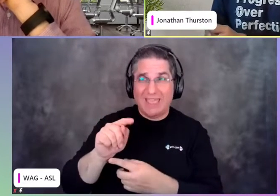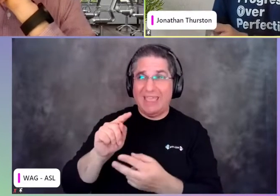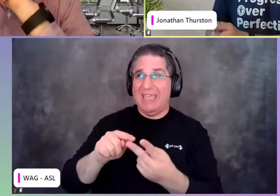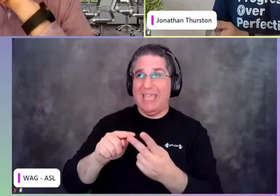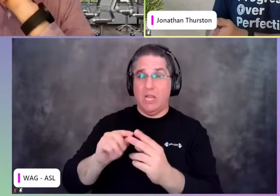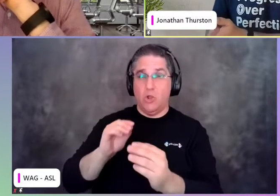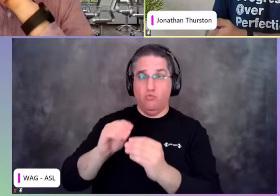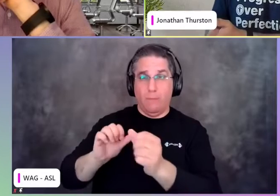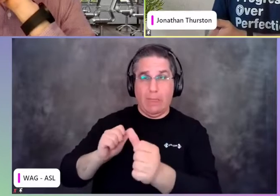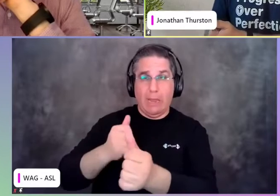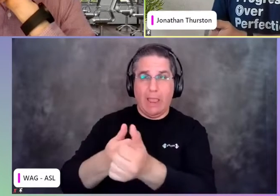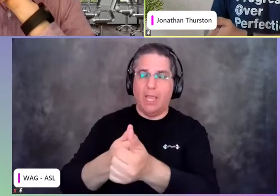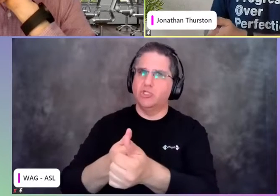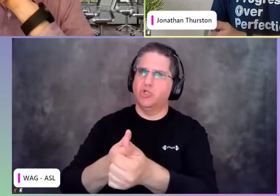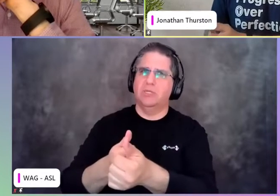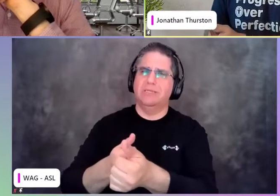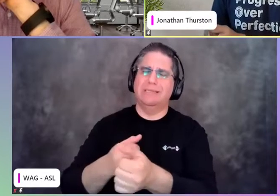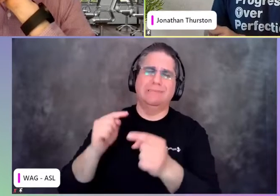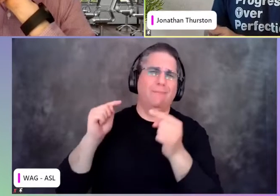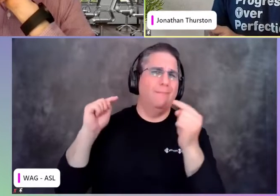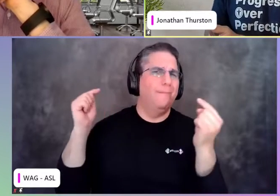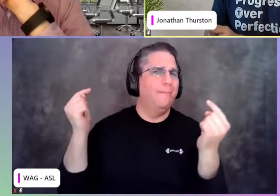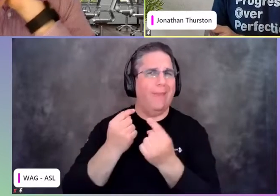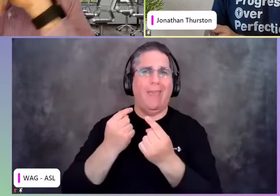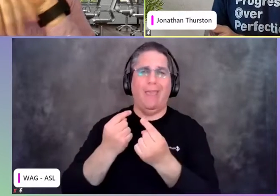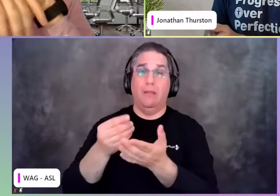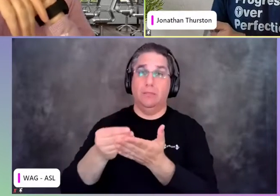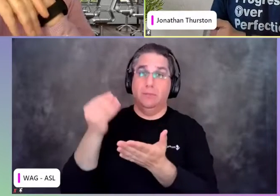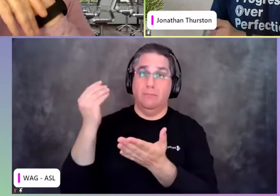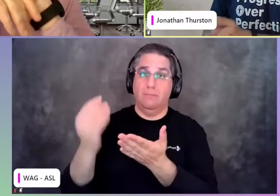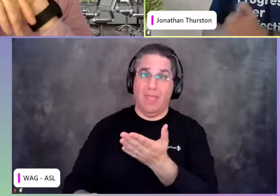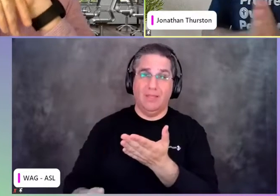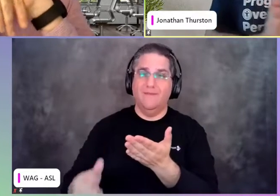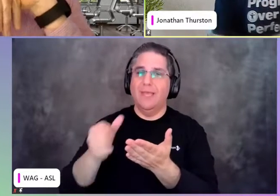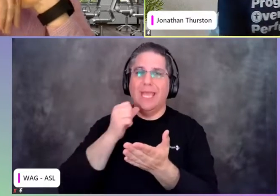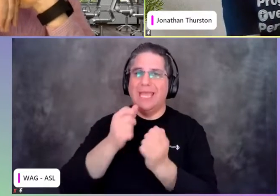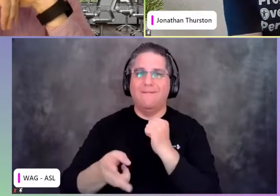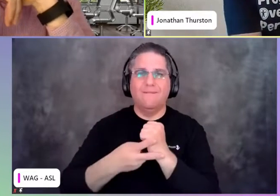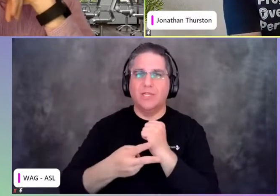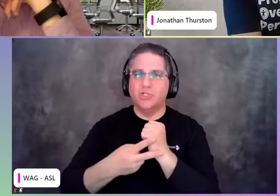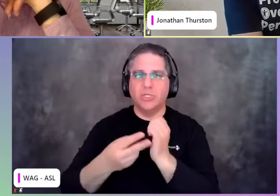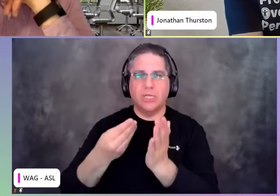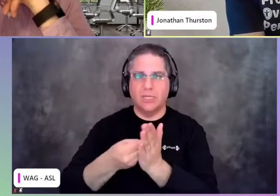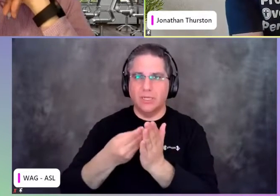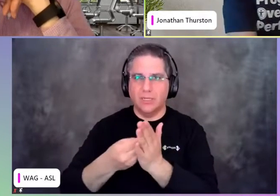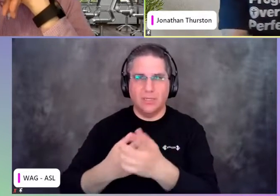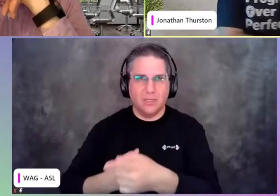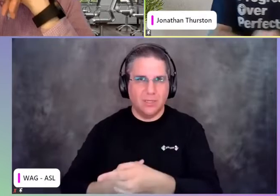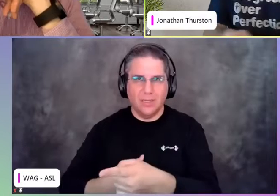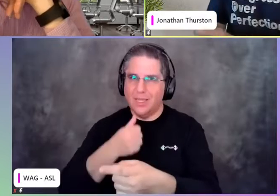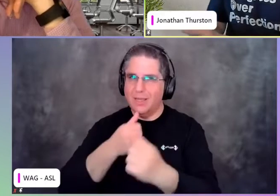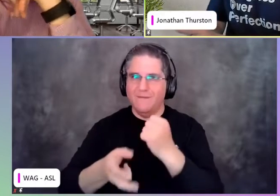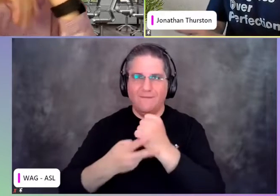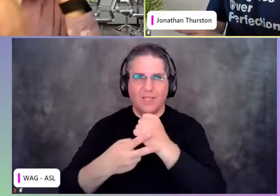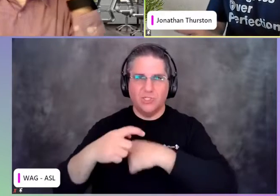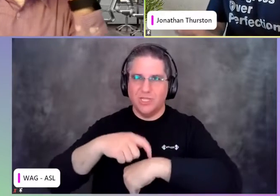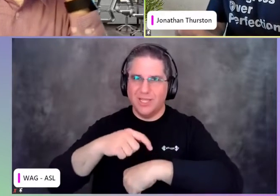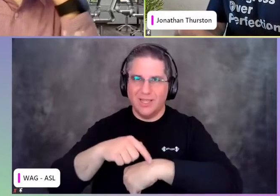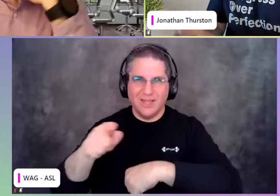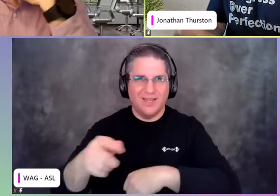have lived, fixing it later, retrofitting it, remediating it, is a a huge pain. And it's extremely expensive.